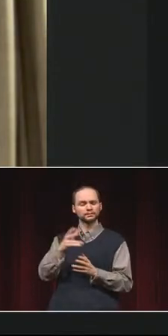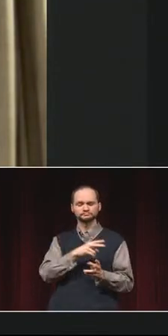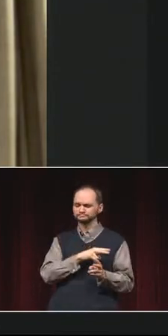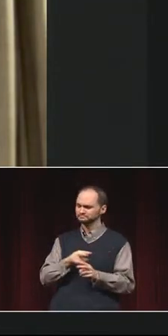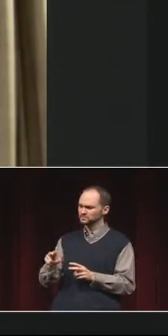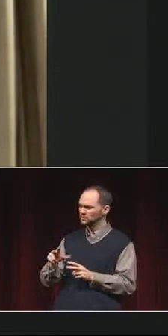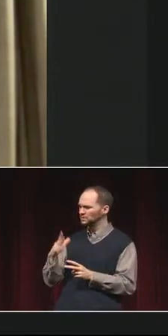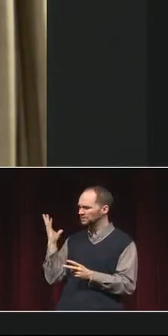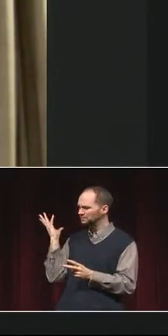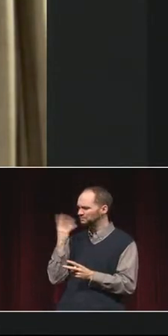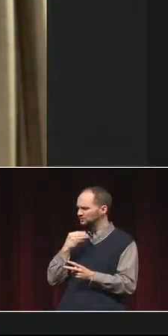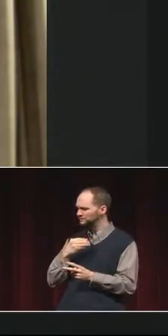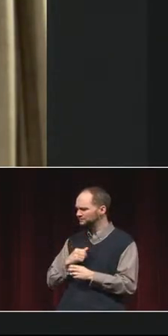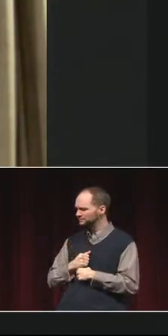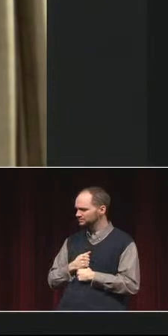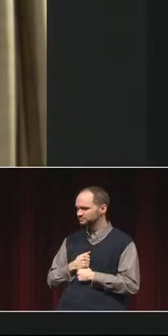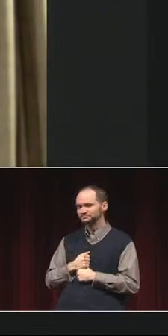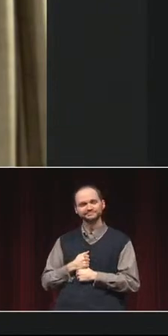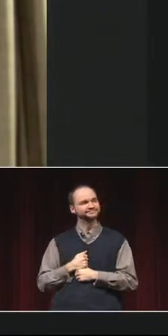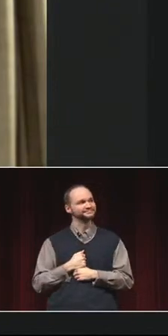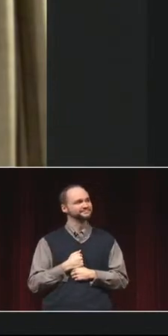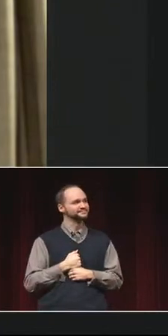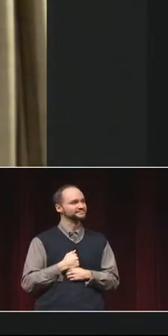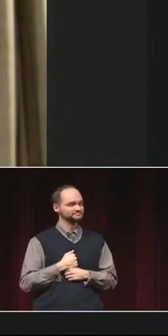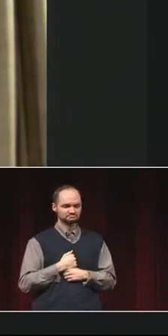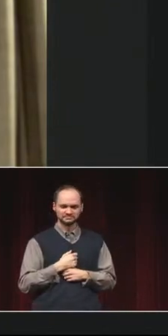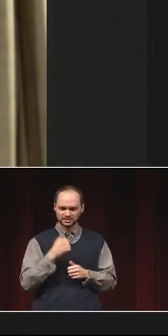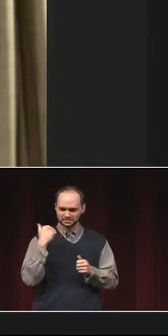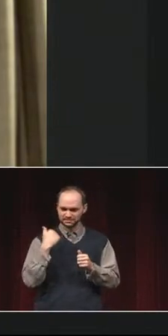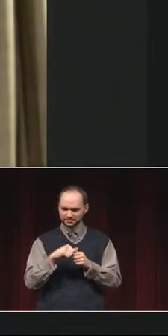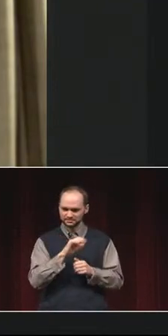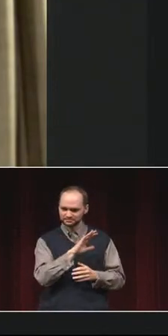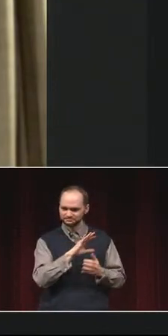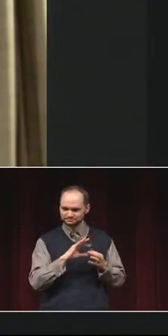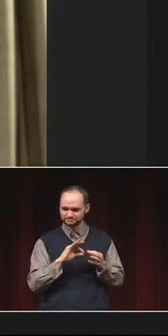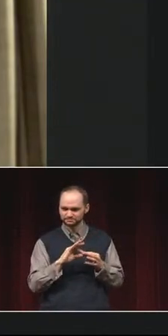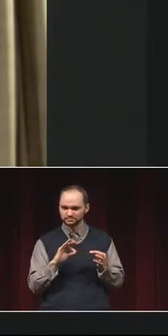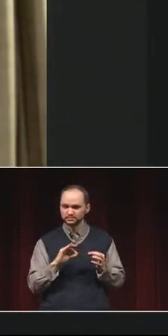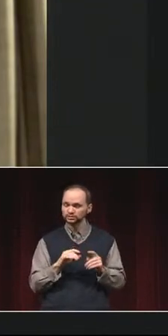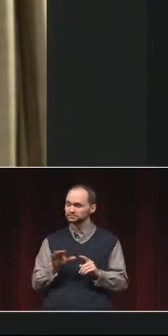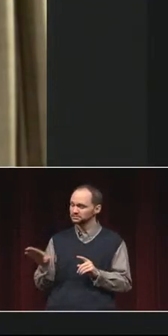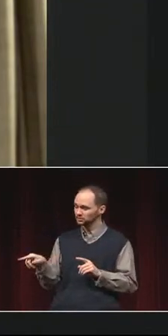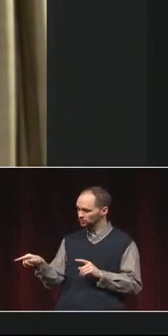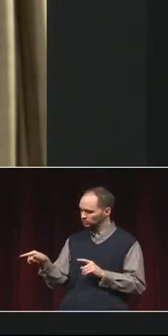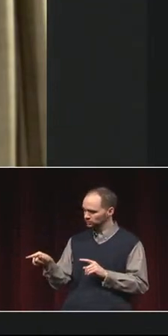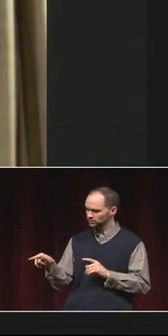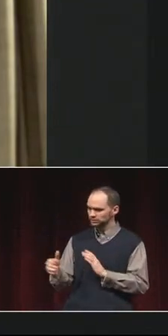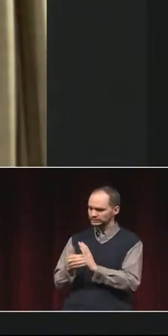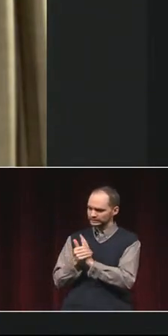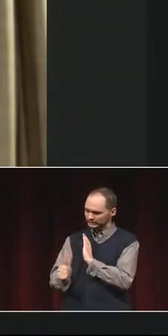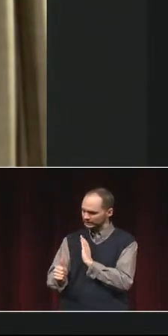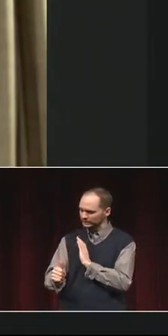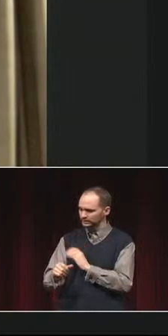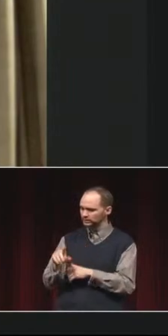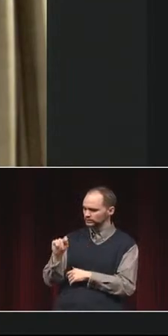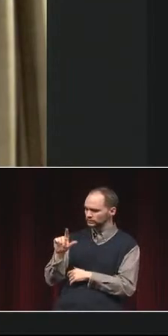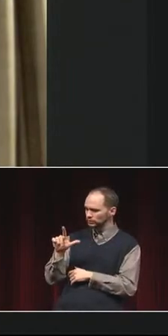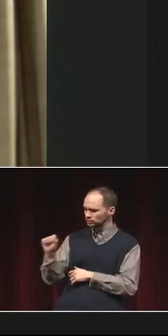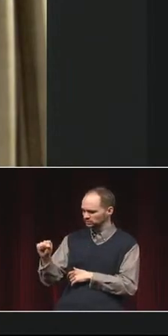had done. And she also reminded me that though I had the skills and tools to make the quilt alone,